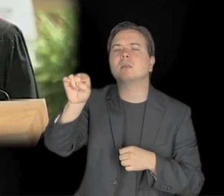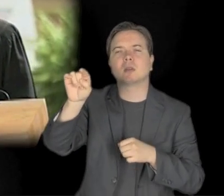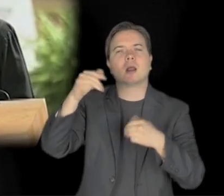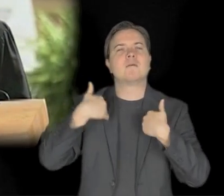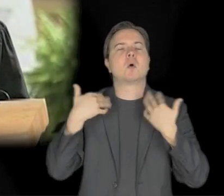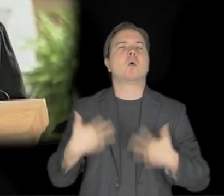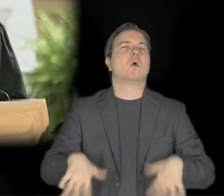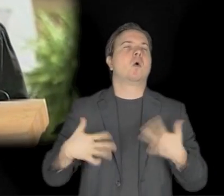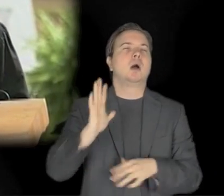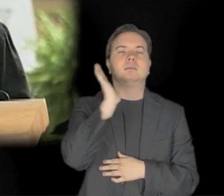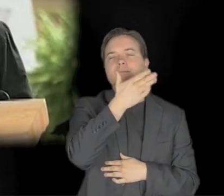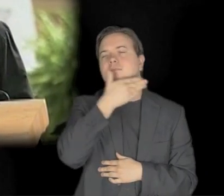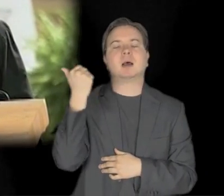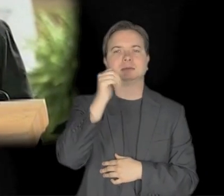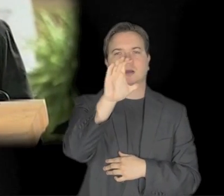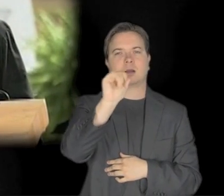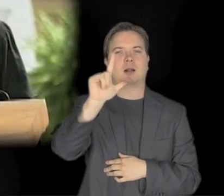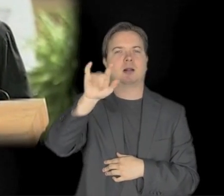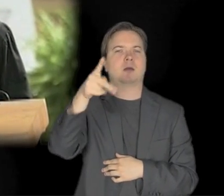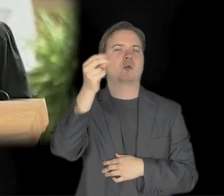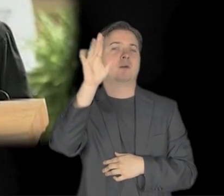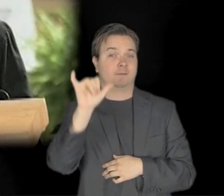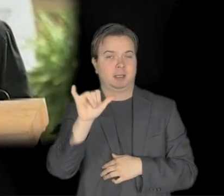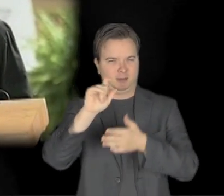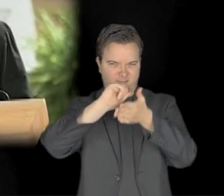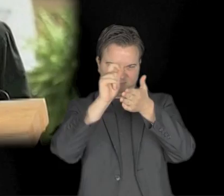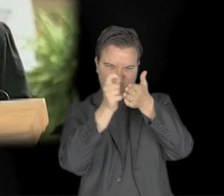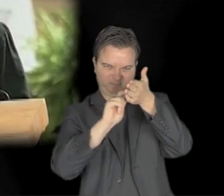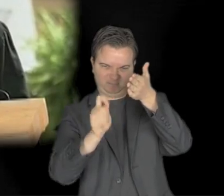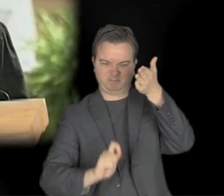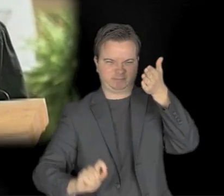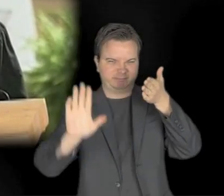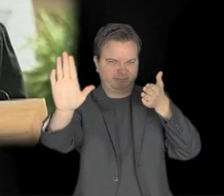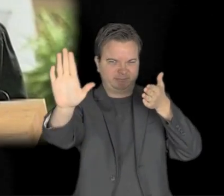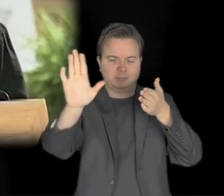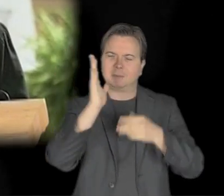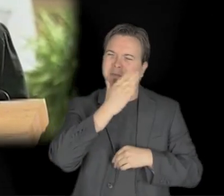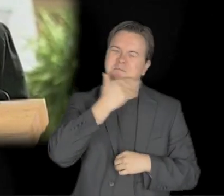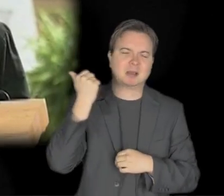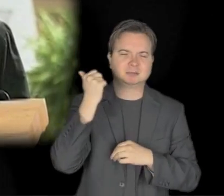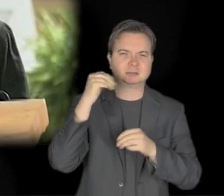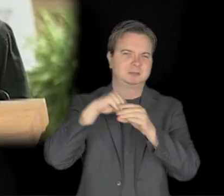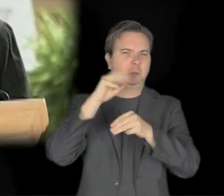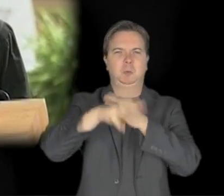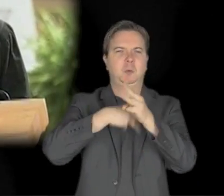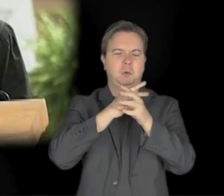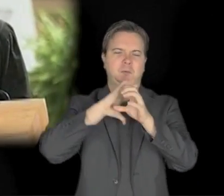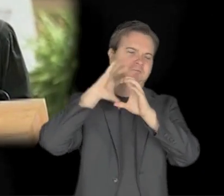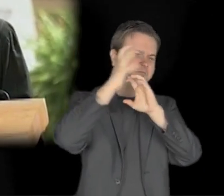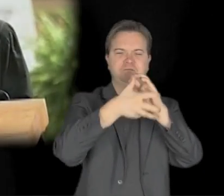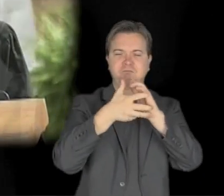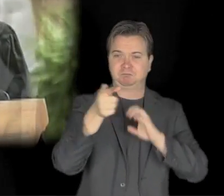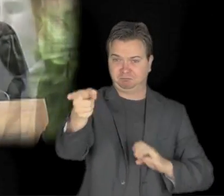Throughout the campus every poster, every label on every drawer, was beautifully hand calligraphed.